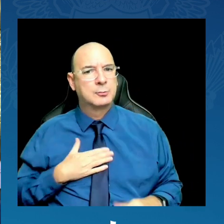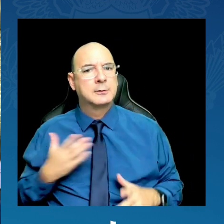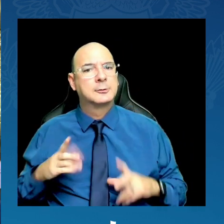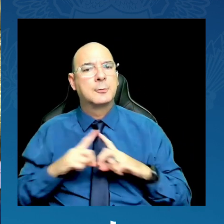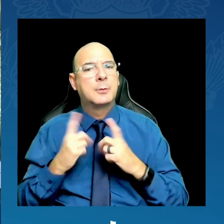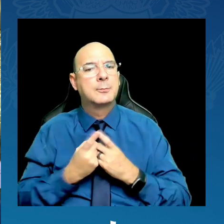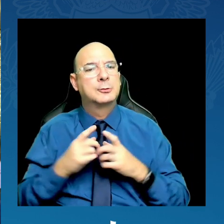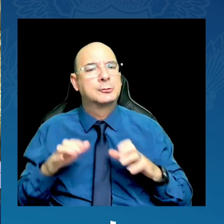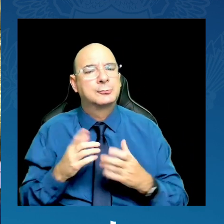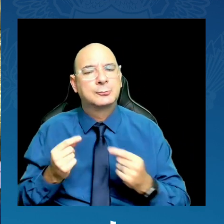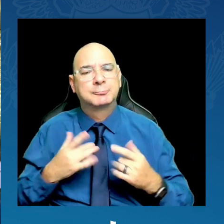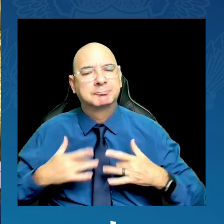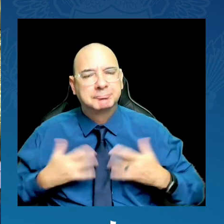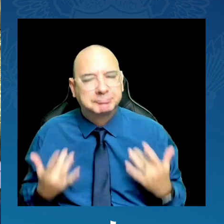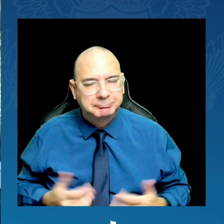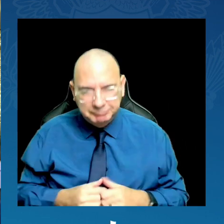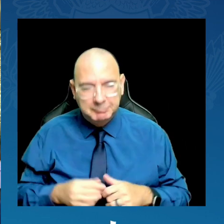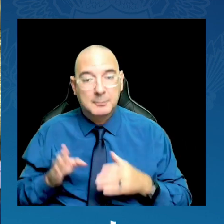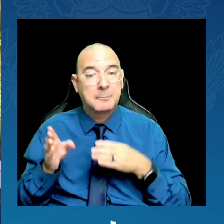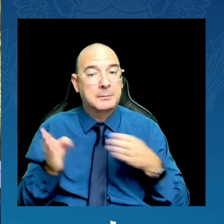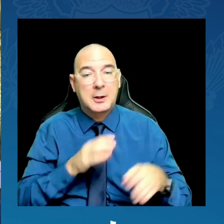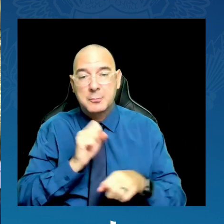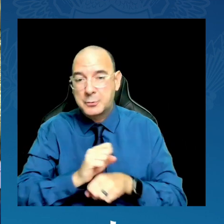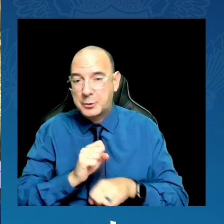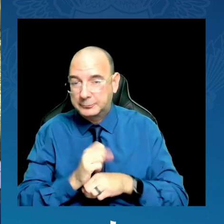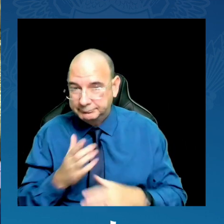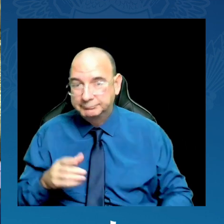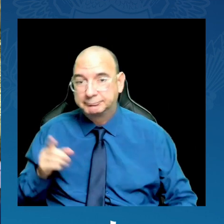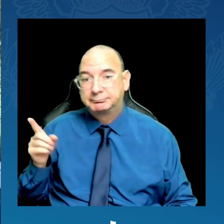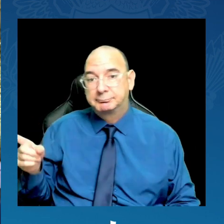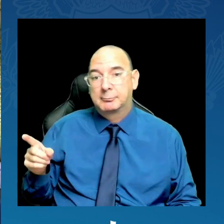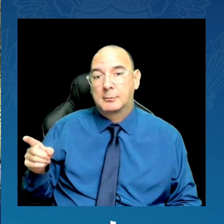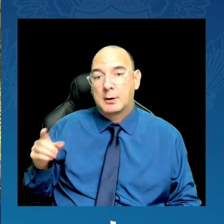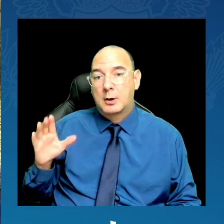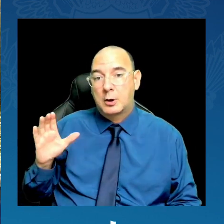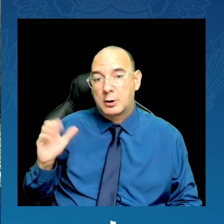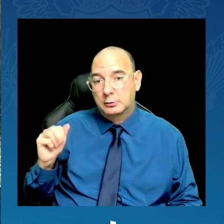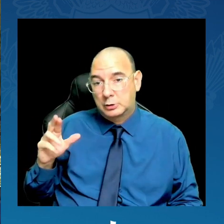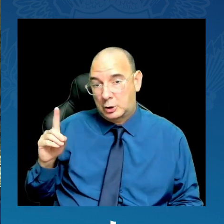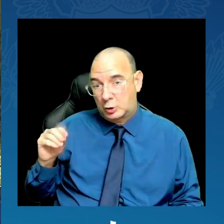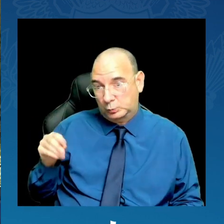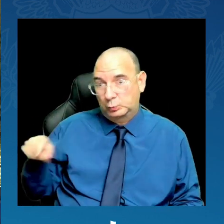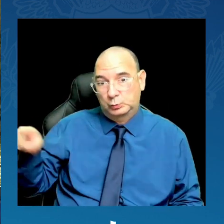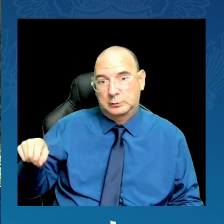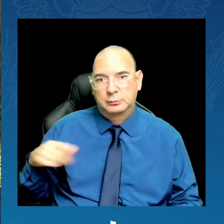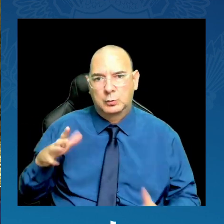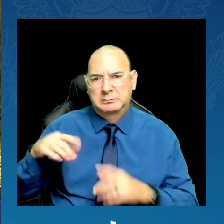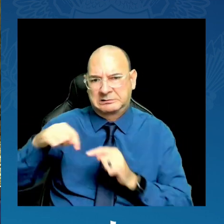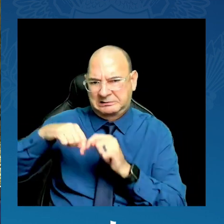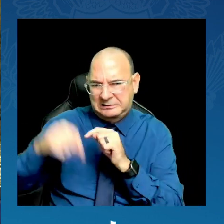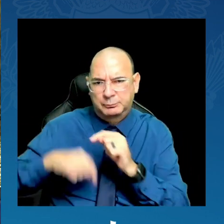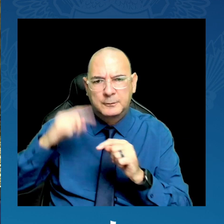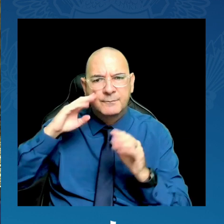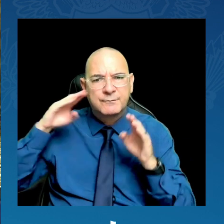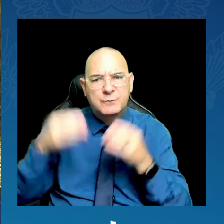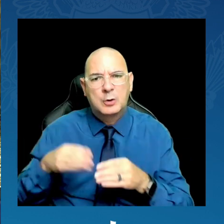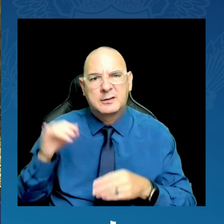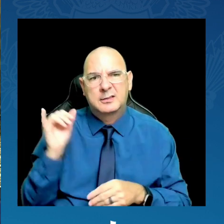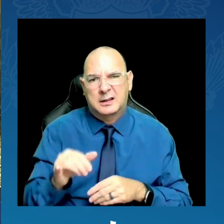and I are so deeply committed and focused on this to ensure that all of our students not just have access to,